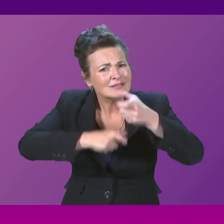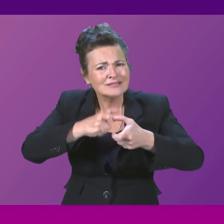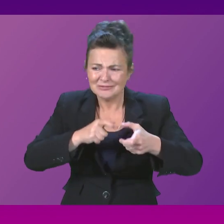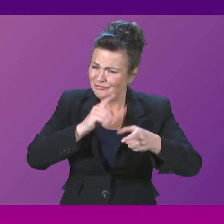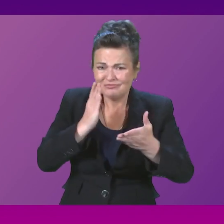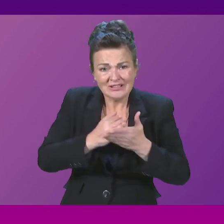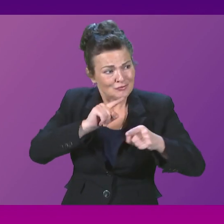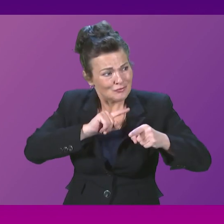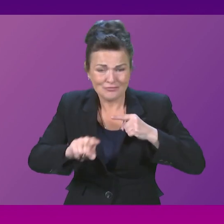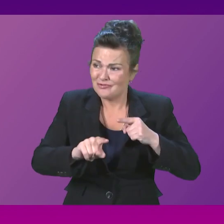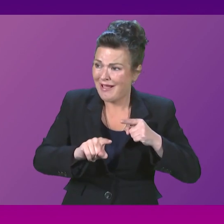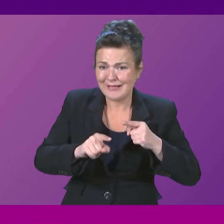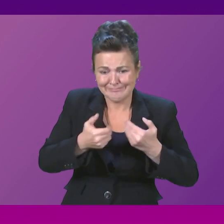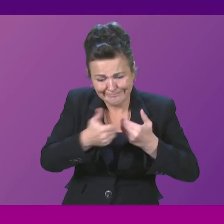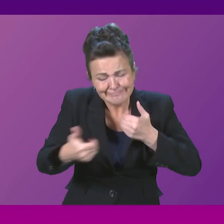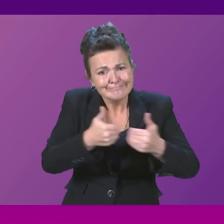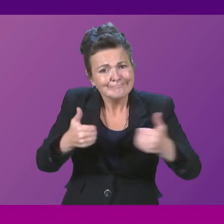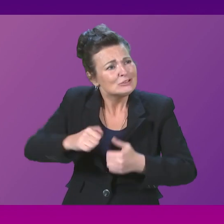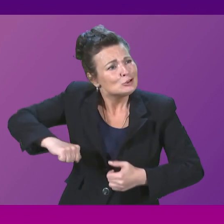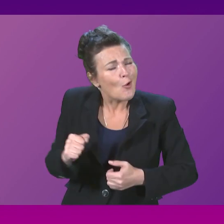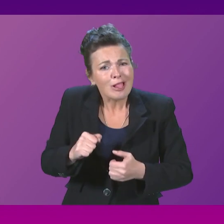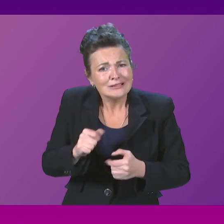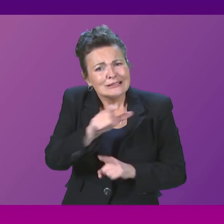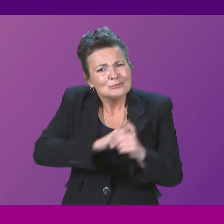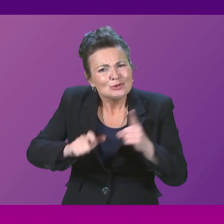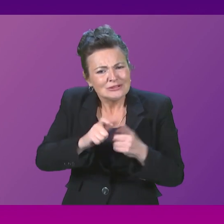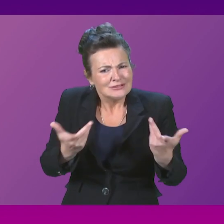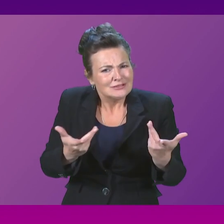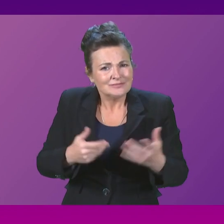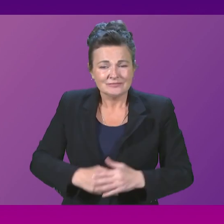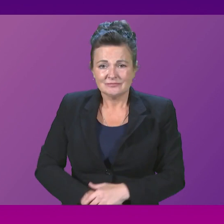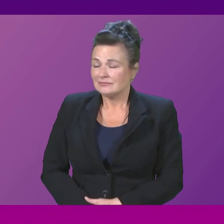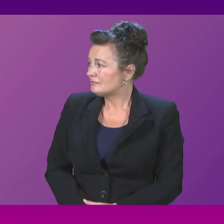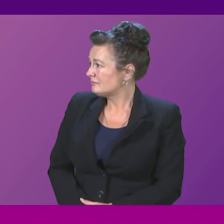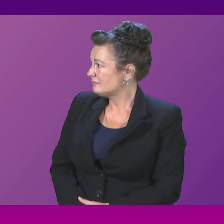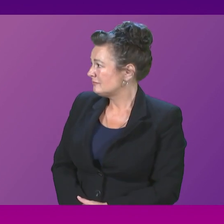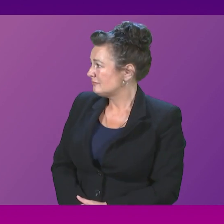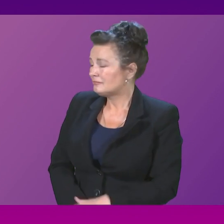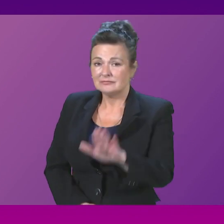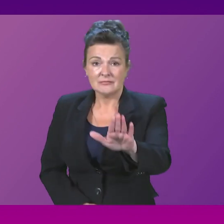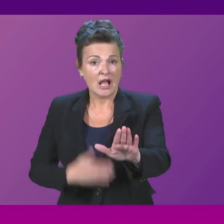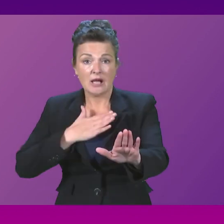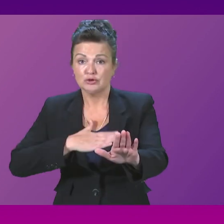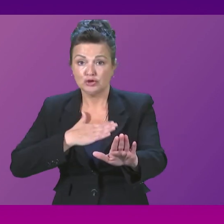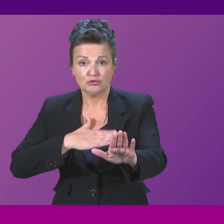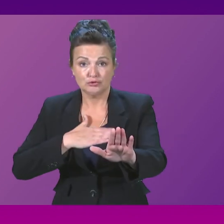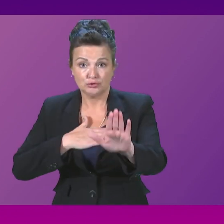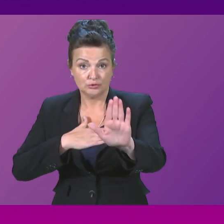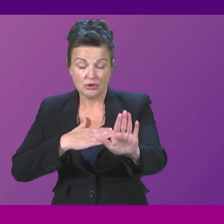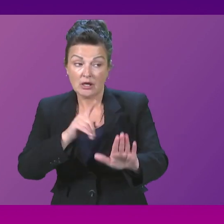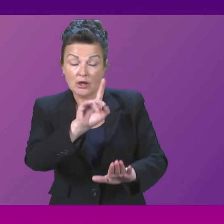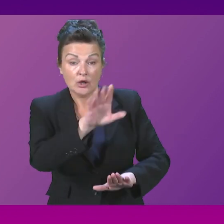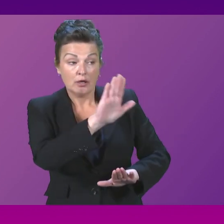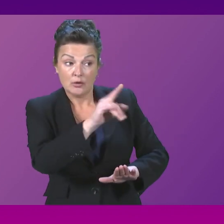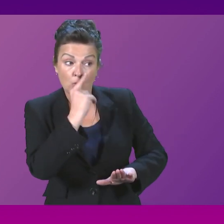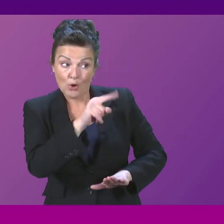I am sorry, Presiding Officer, but that is a mischaracterisation of what the MP in question